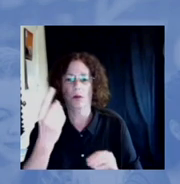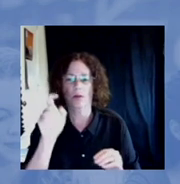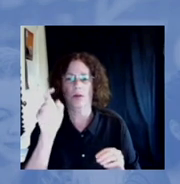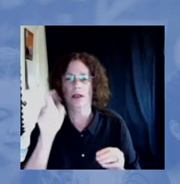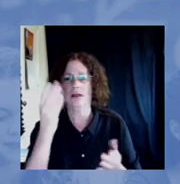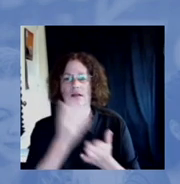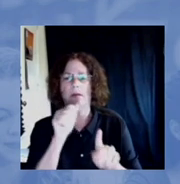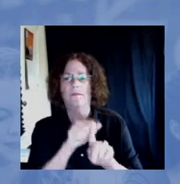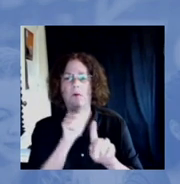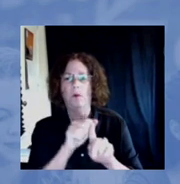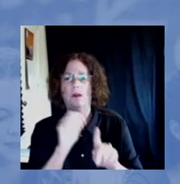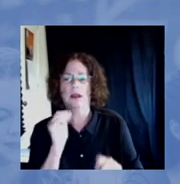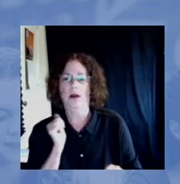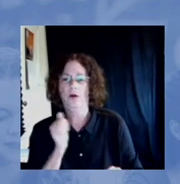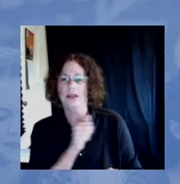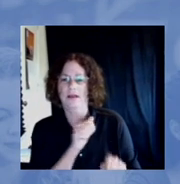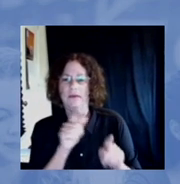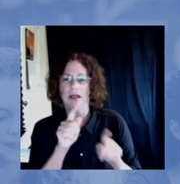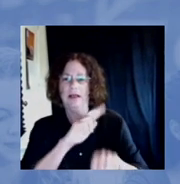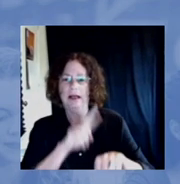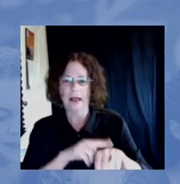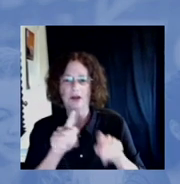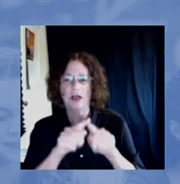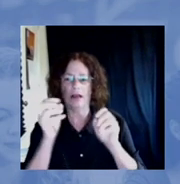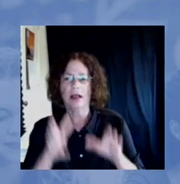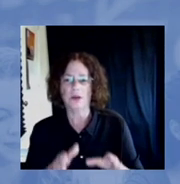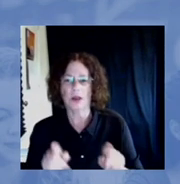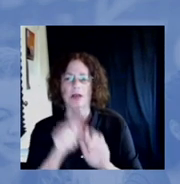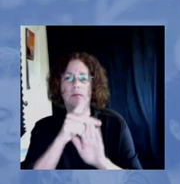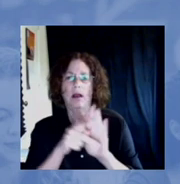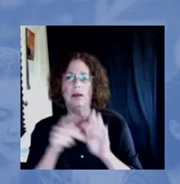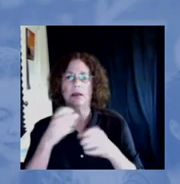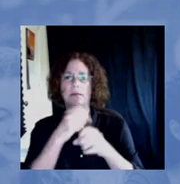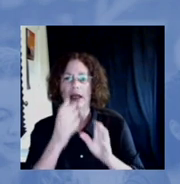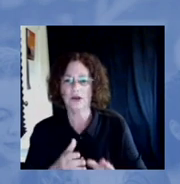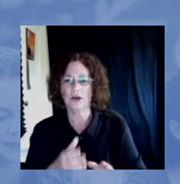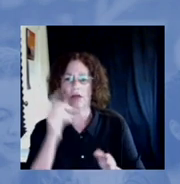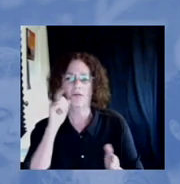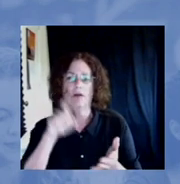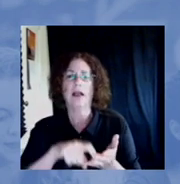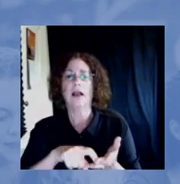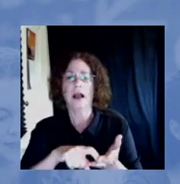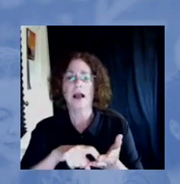AND EDUCATORS AS POLICYMAKERS PARTICULARLY IN RECOGNIZING THAT OPPORTUNITY GAPS AND ACHIEVEMENT